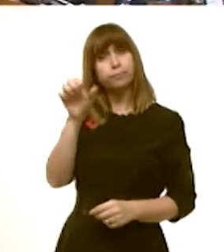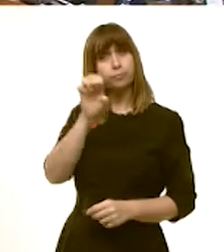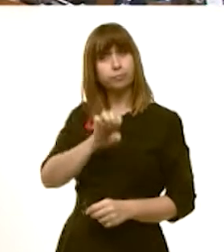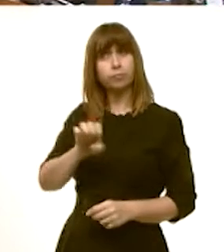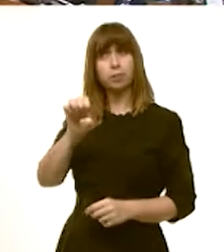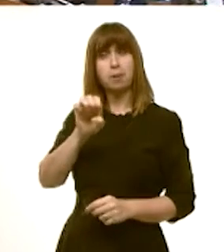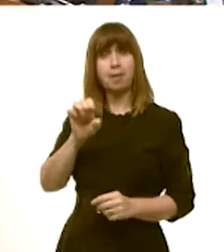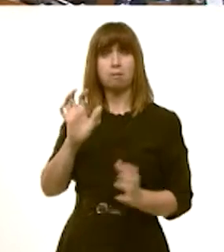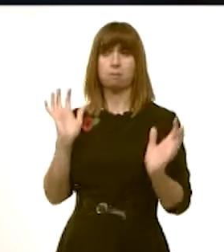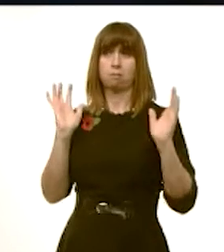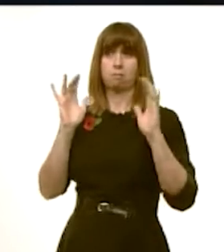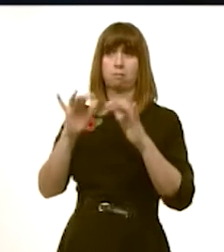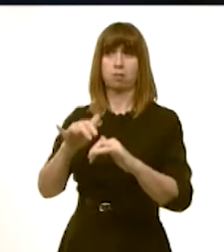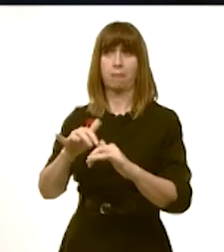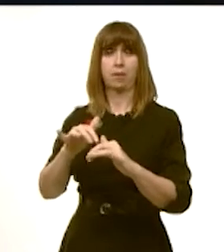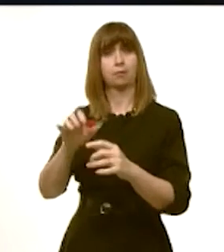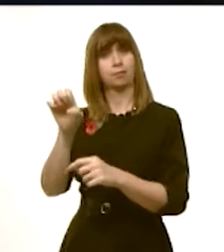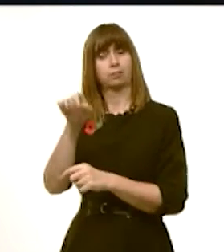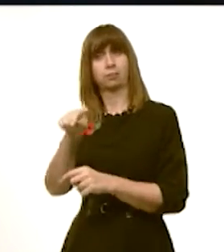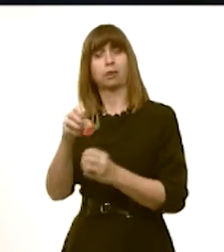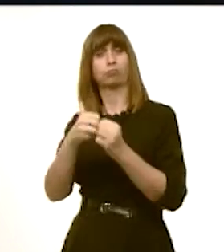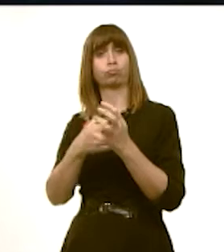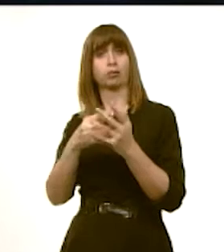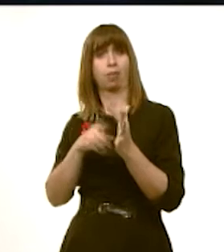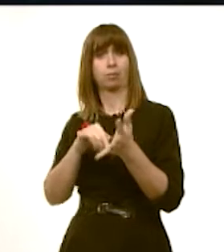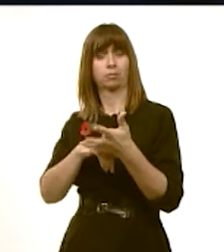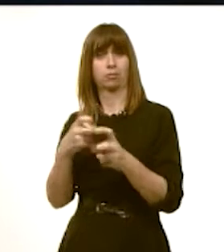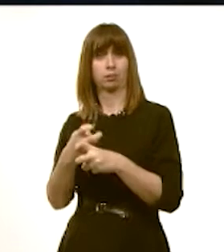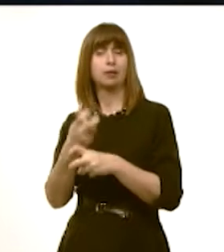in Brussels yesterday, and youíll know also that many people in the sector, and those